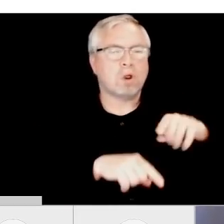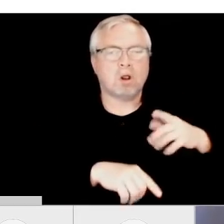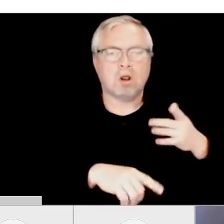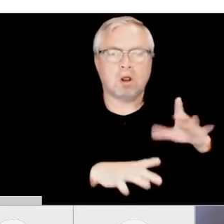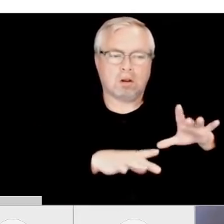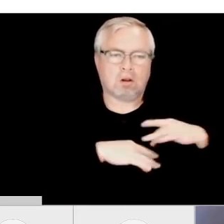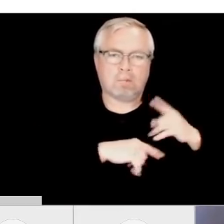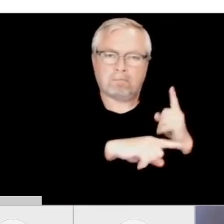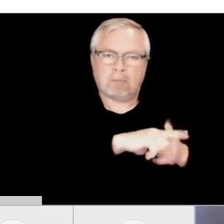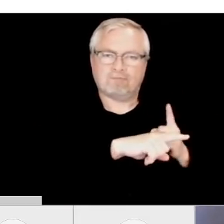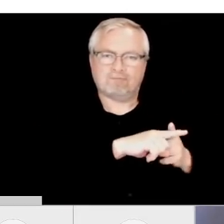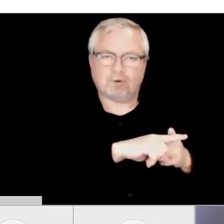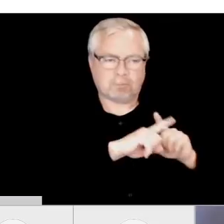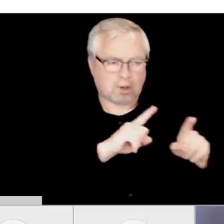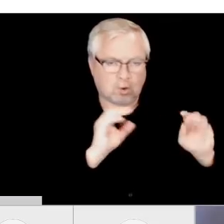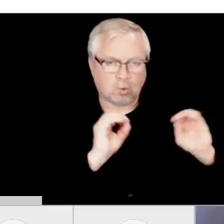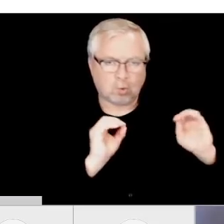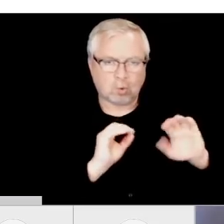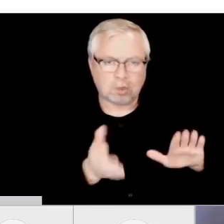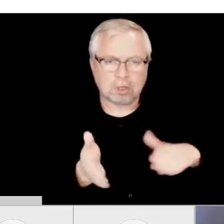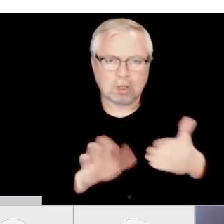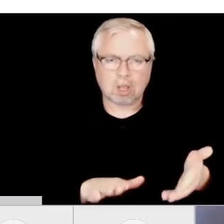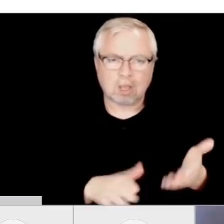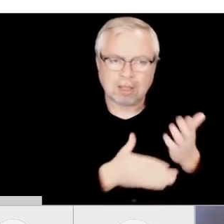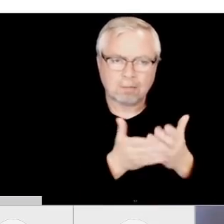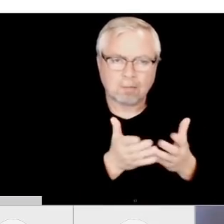So there's been some omissions along the way here.